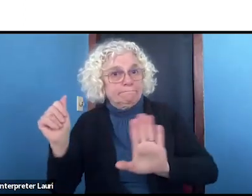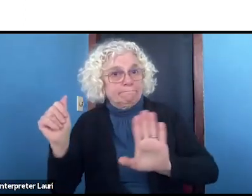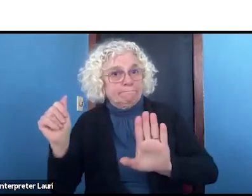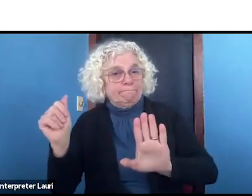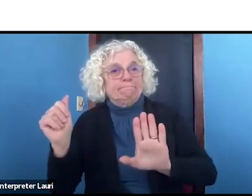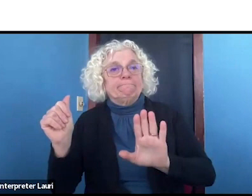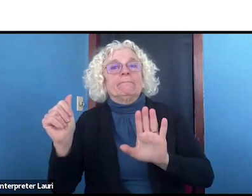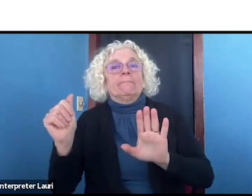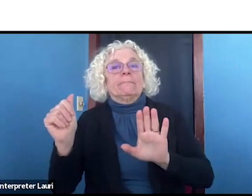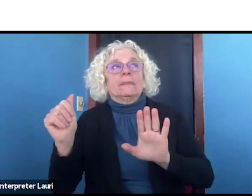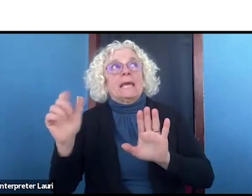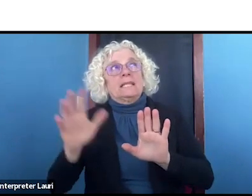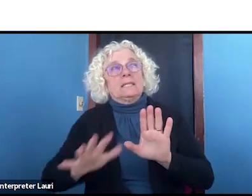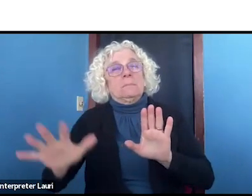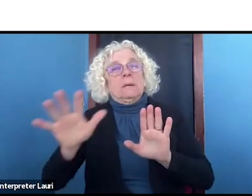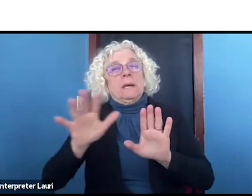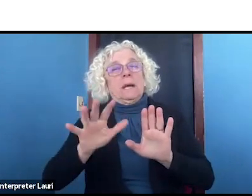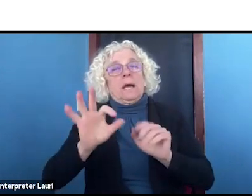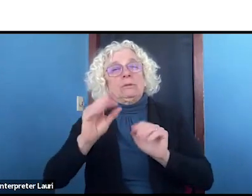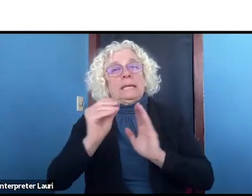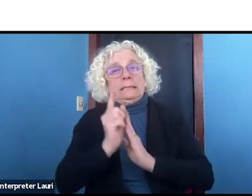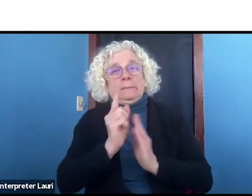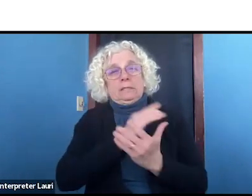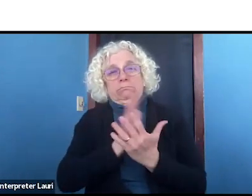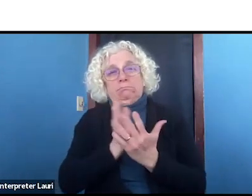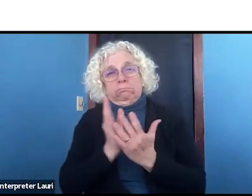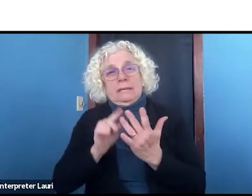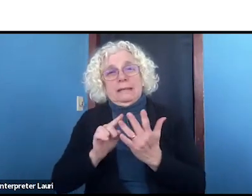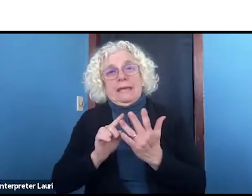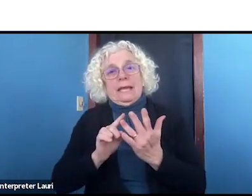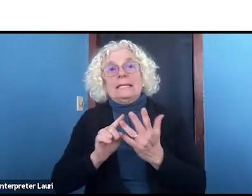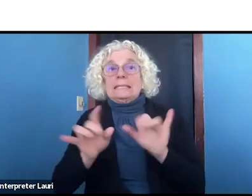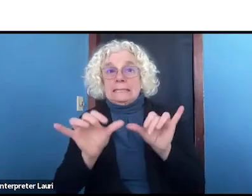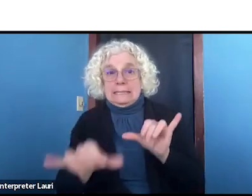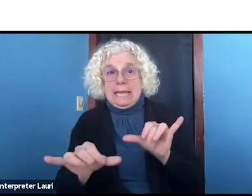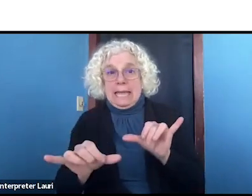which will be about the first 90 minutes, we really want to encourage you to stay for the office hours.